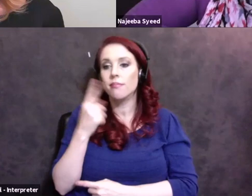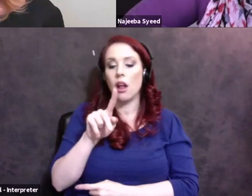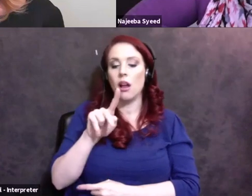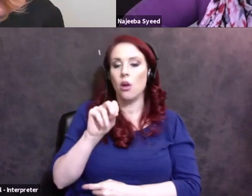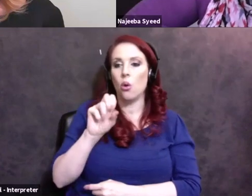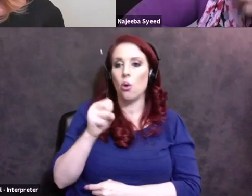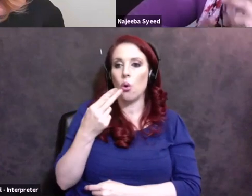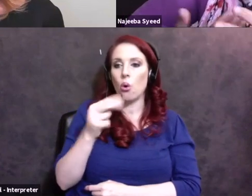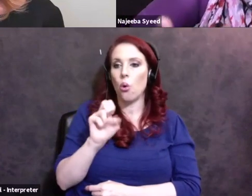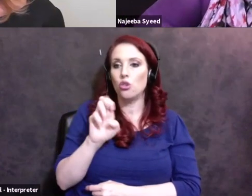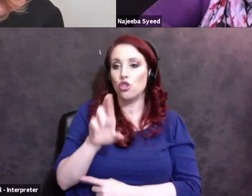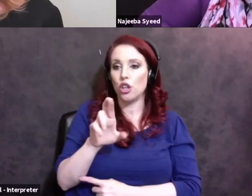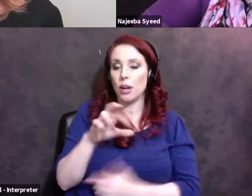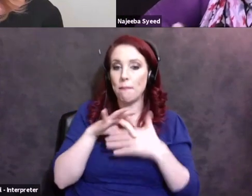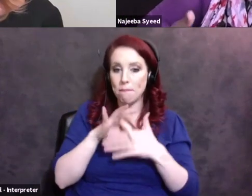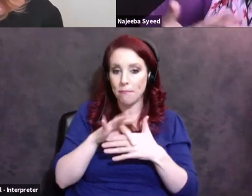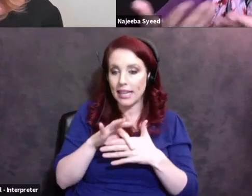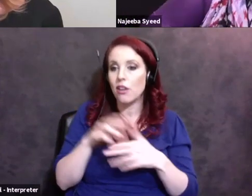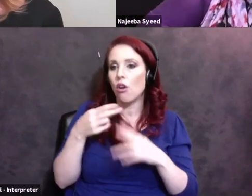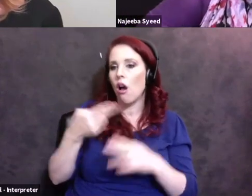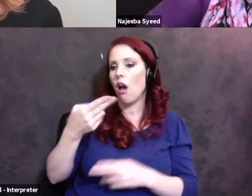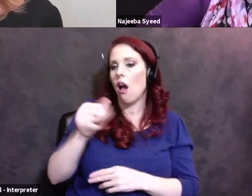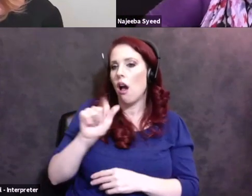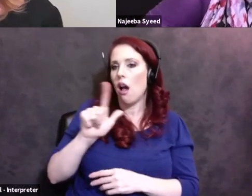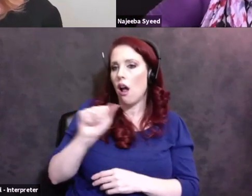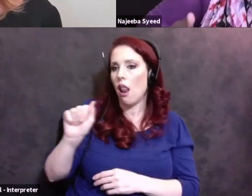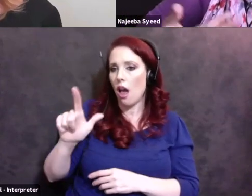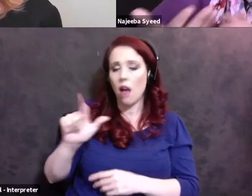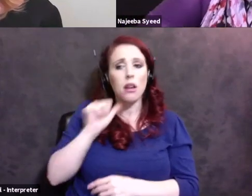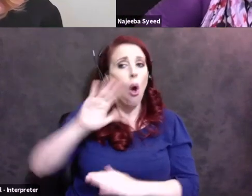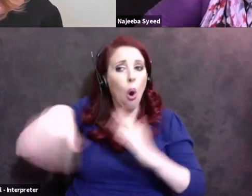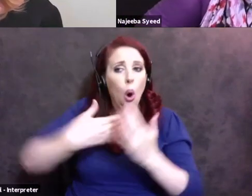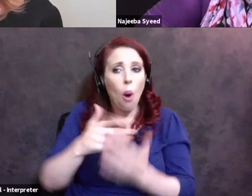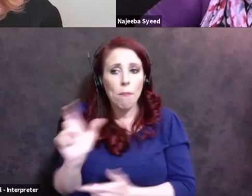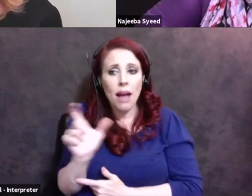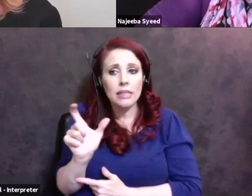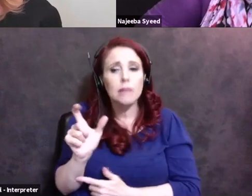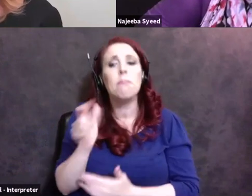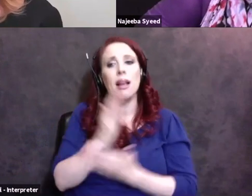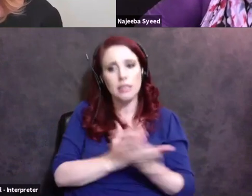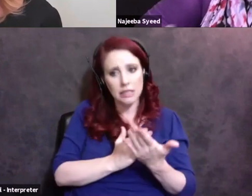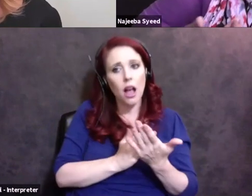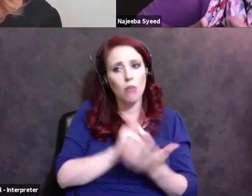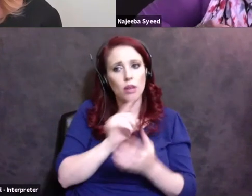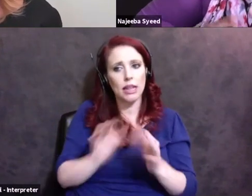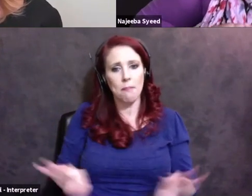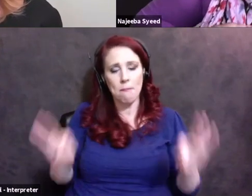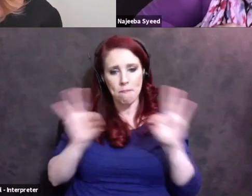and for some Muslims that's also an important factor in workplace issues.